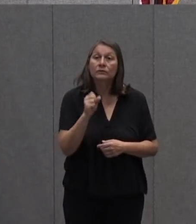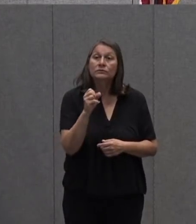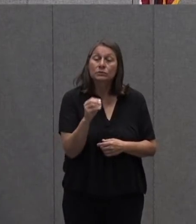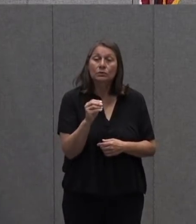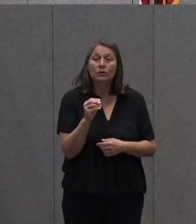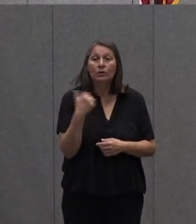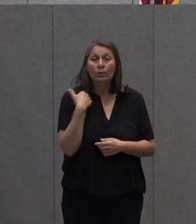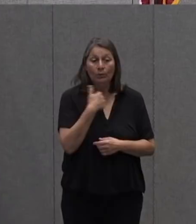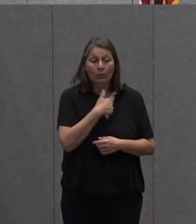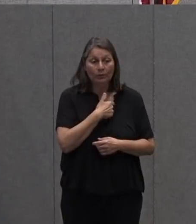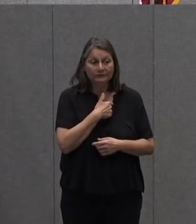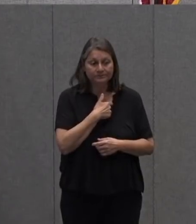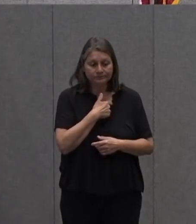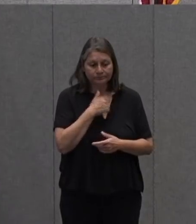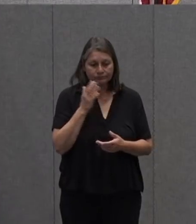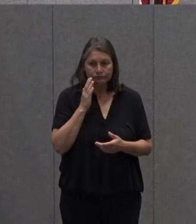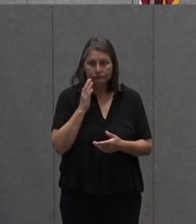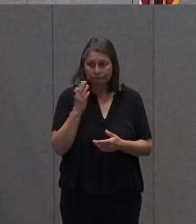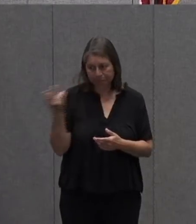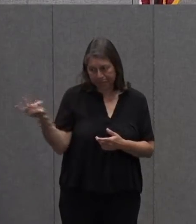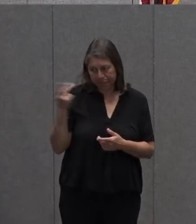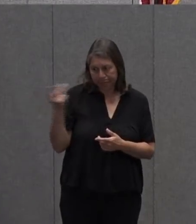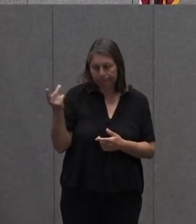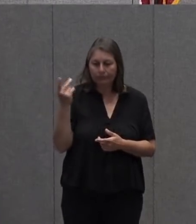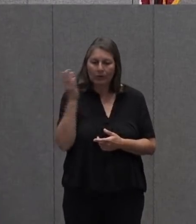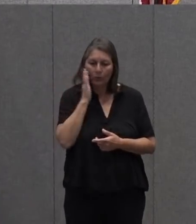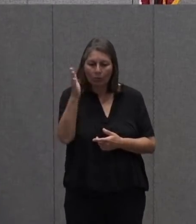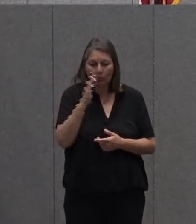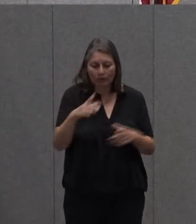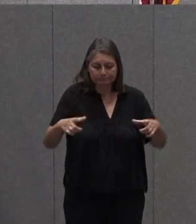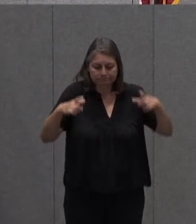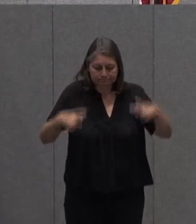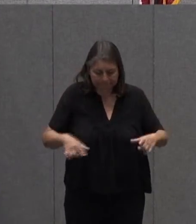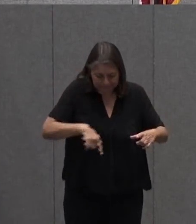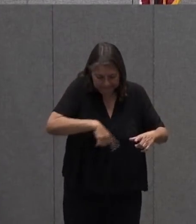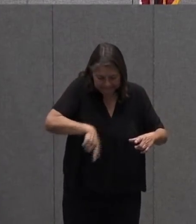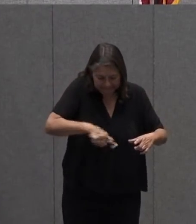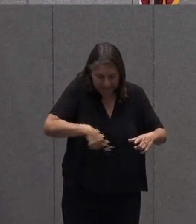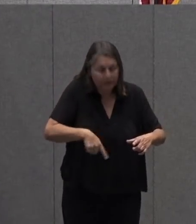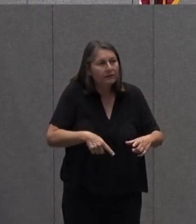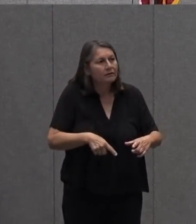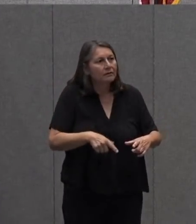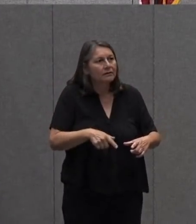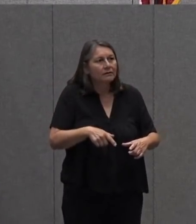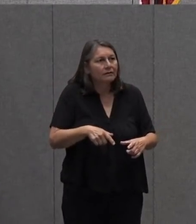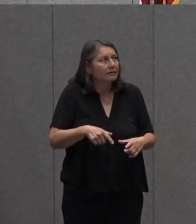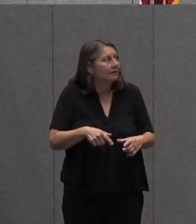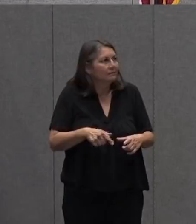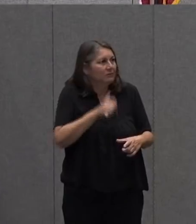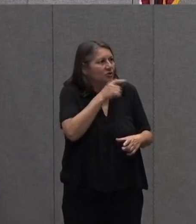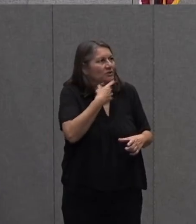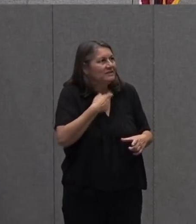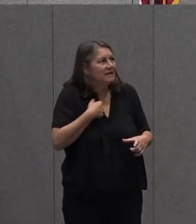we're going to spin over here on our smaller version. But you didn't tell me what the star means. Does that mean I get to be a star?